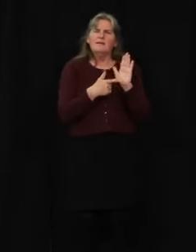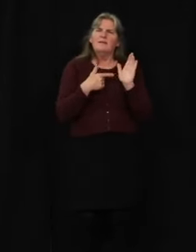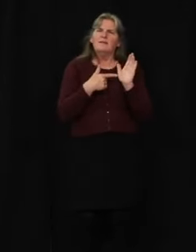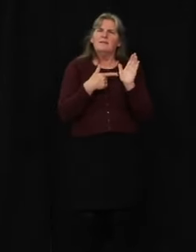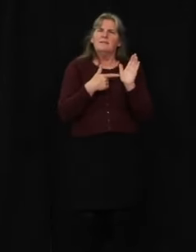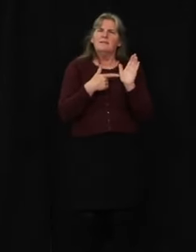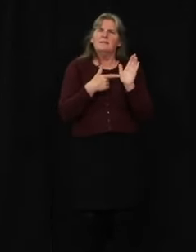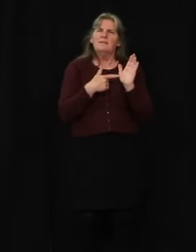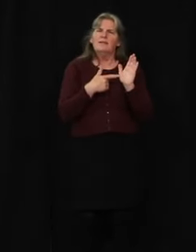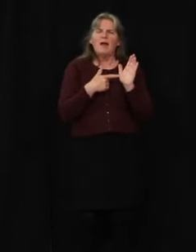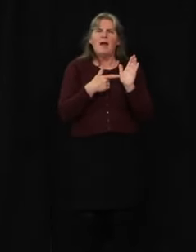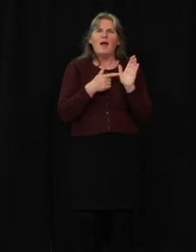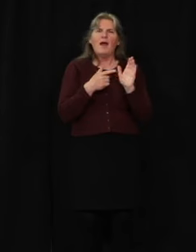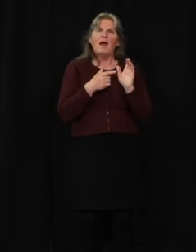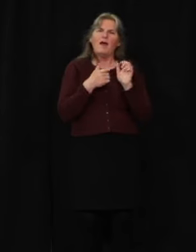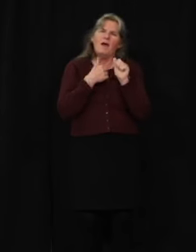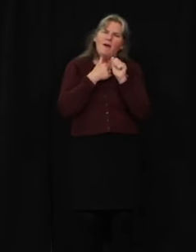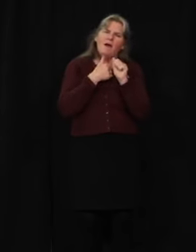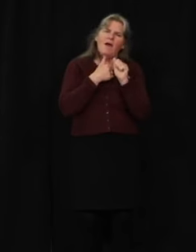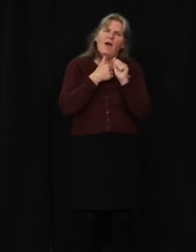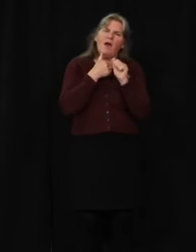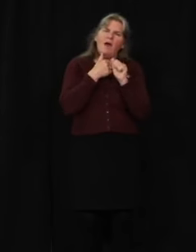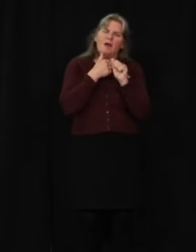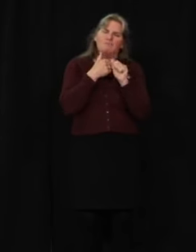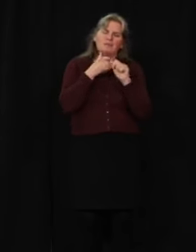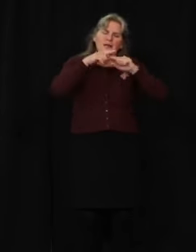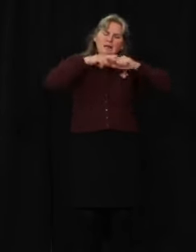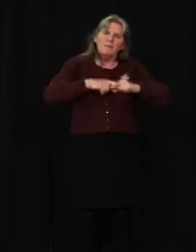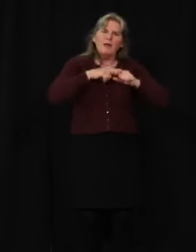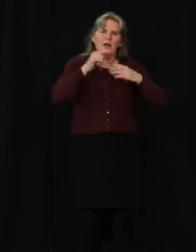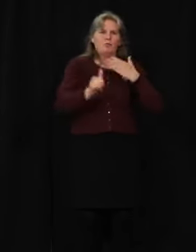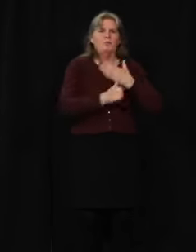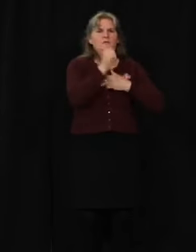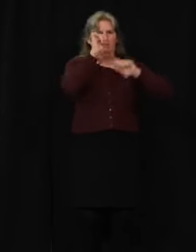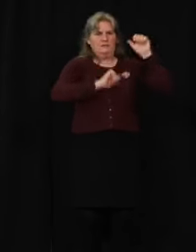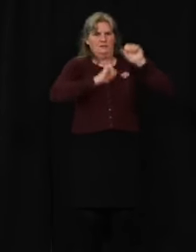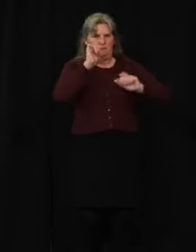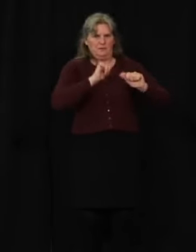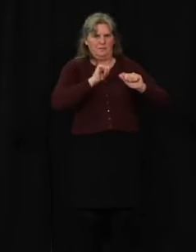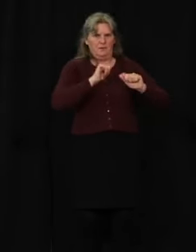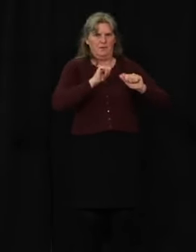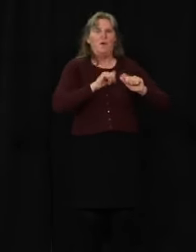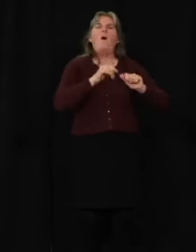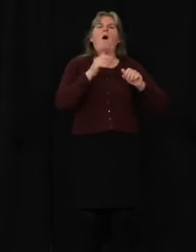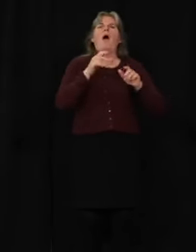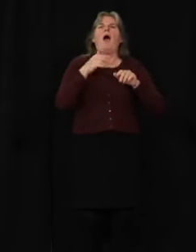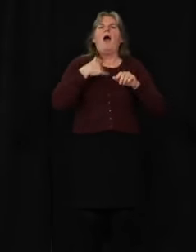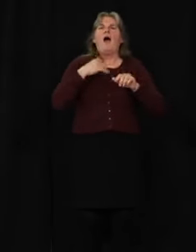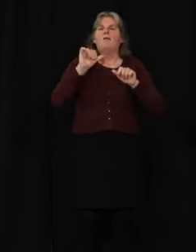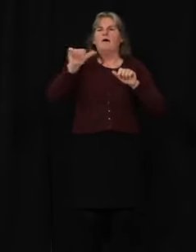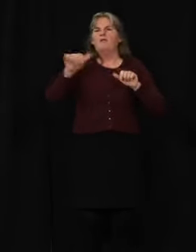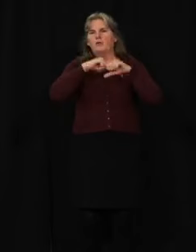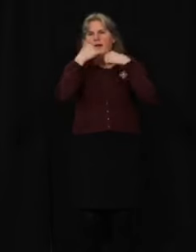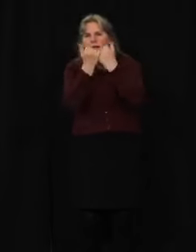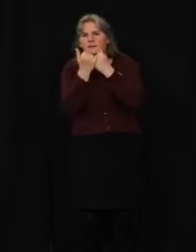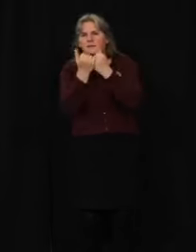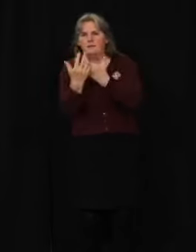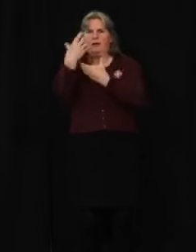is a good question. Those restrictions will be eased when the guidelines for safe operations are developed.